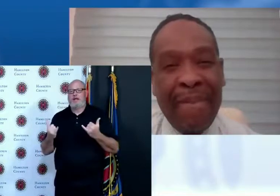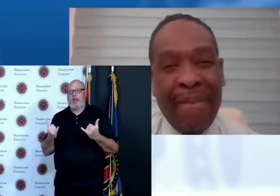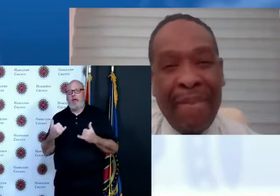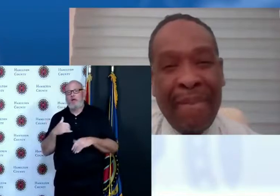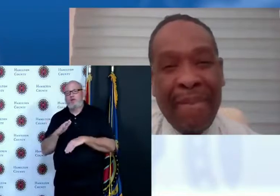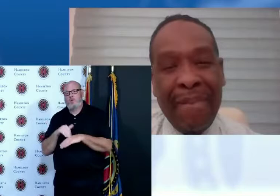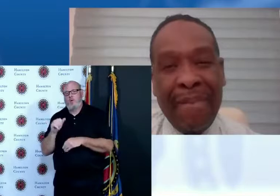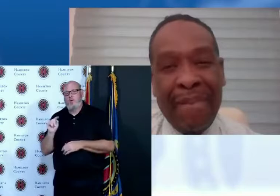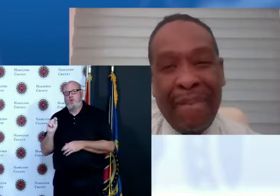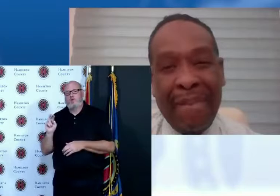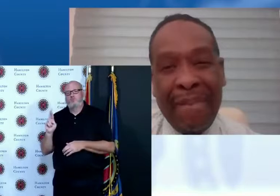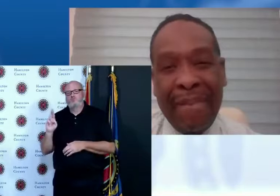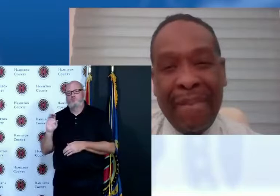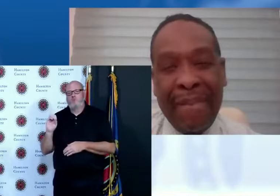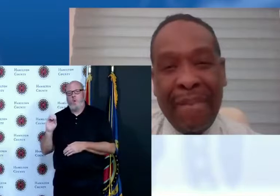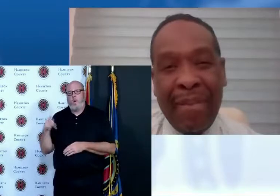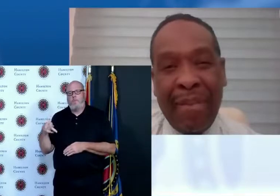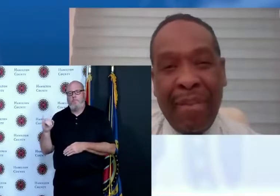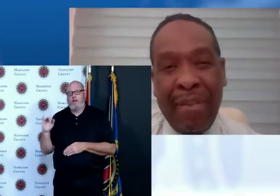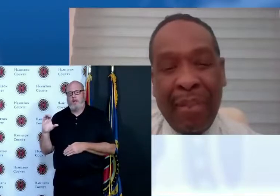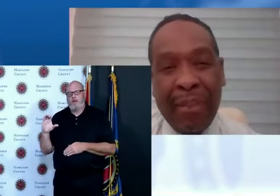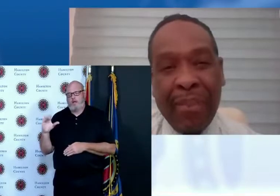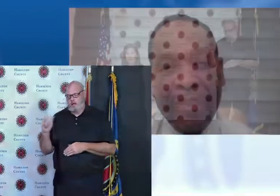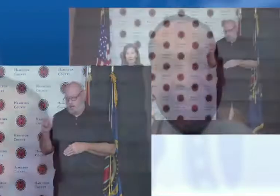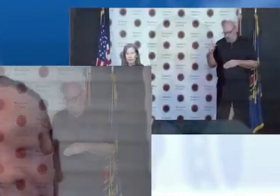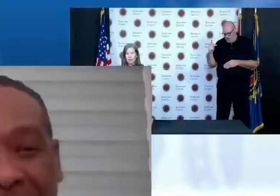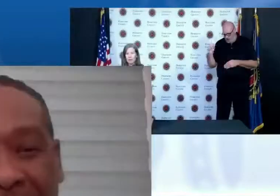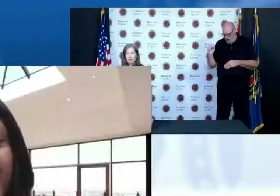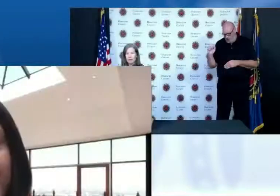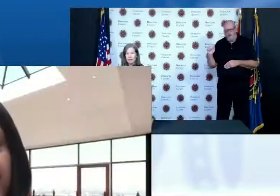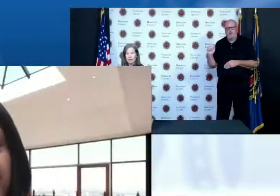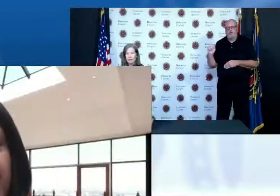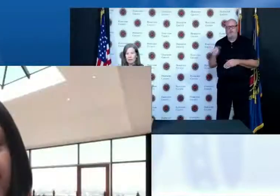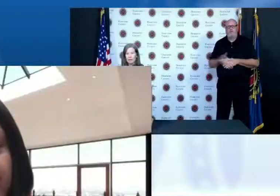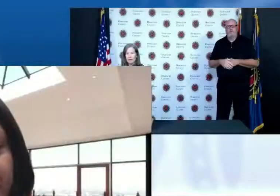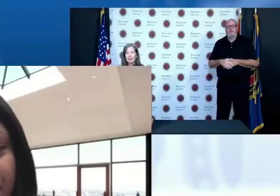her journey with the Covid-19 vaccine good morning Commissioner thank you for having me